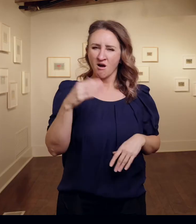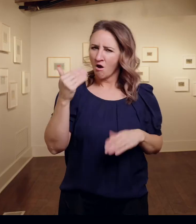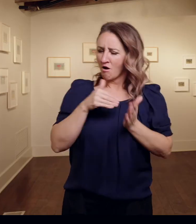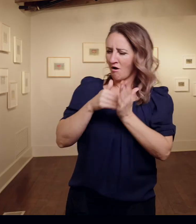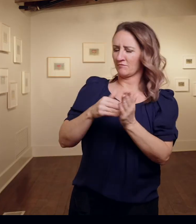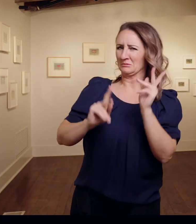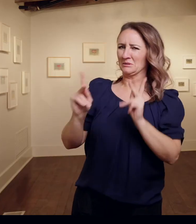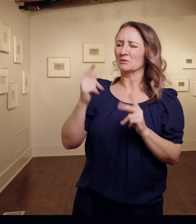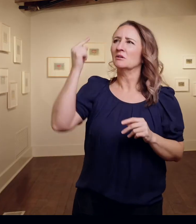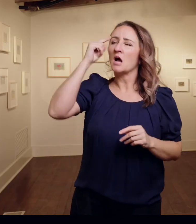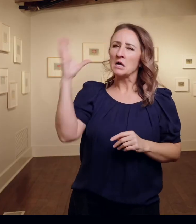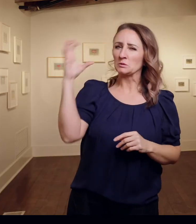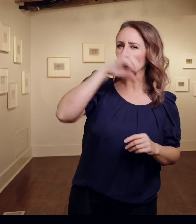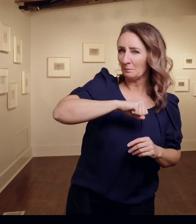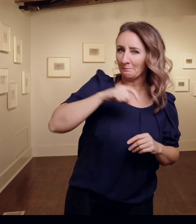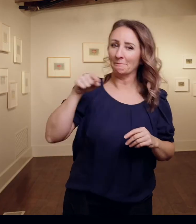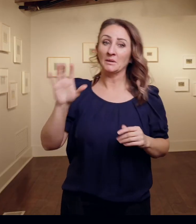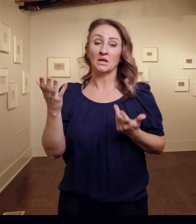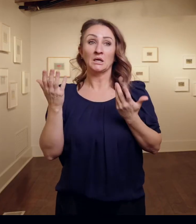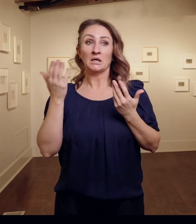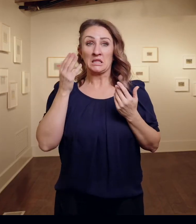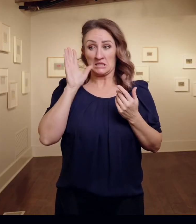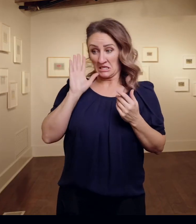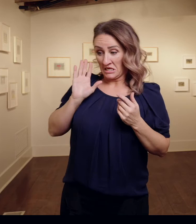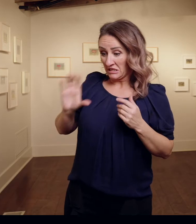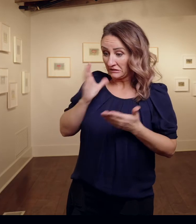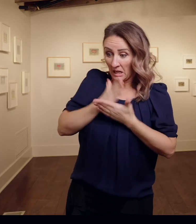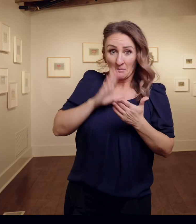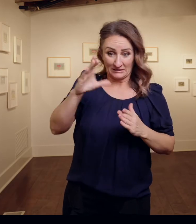One common misconception is that Castle's more realistic drawings